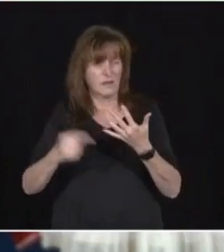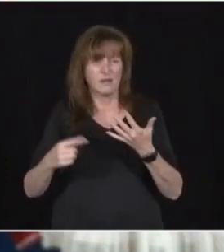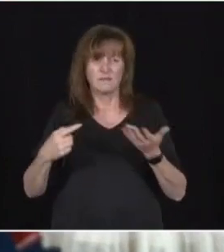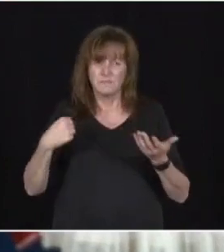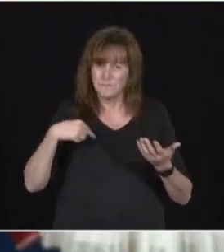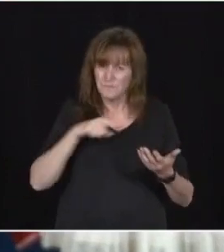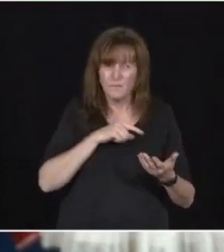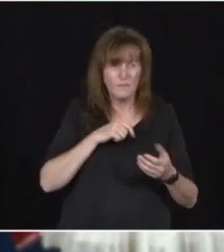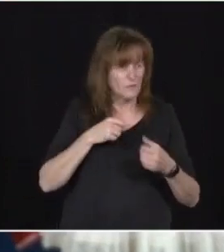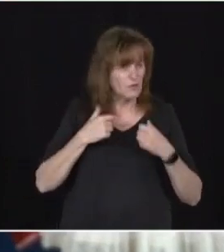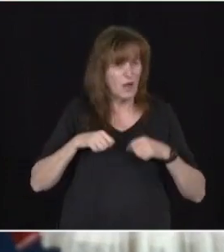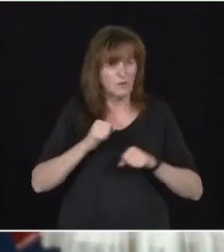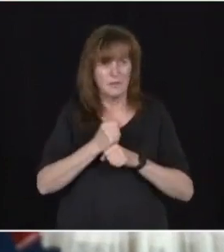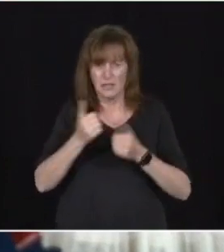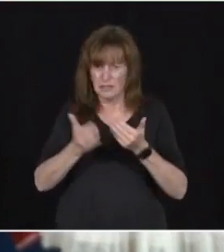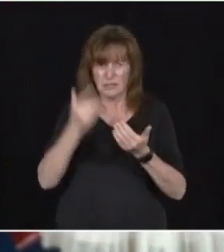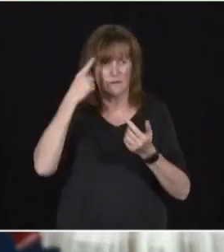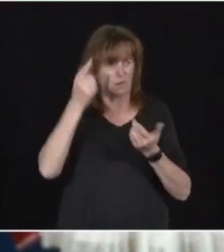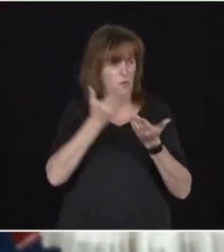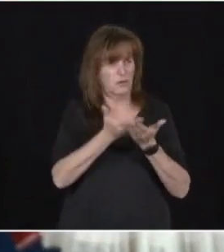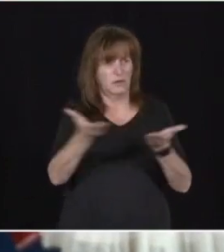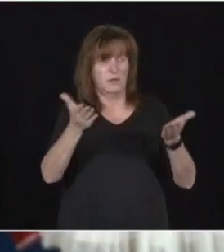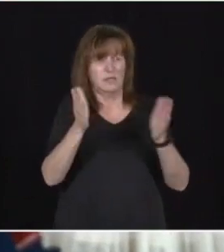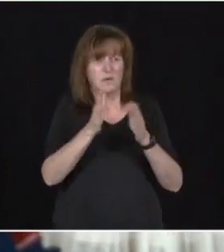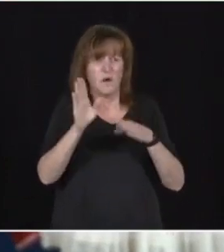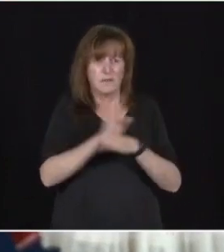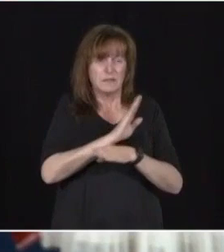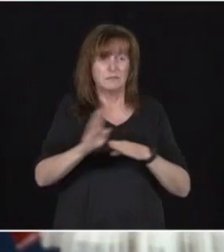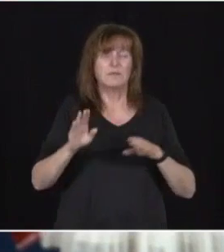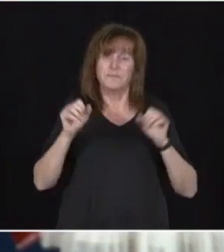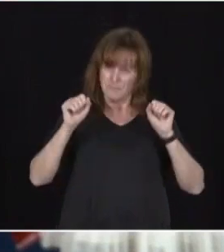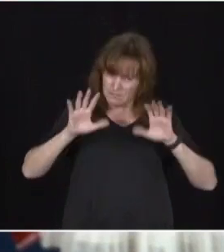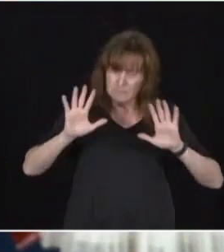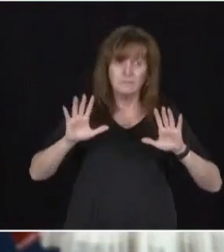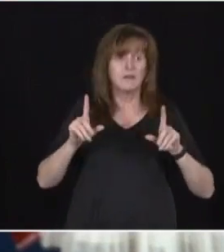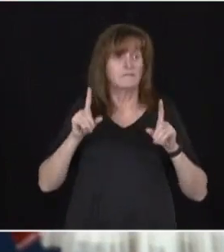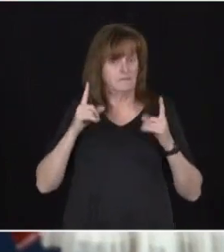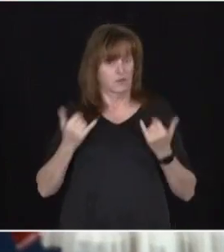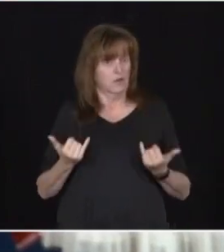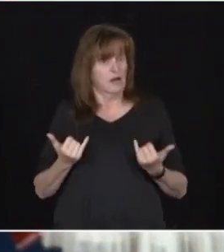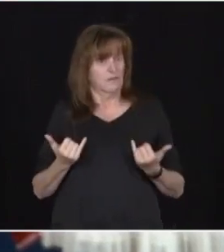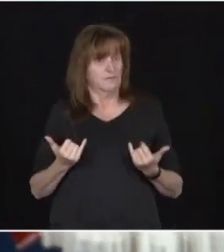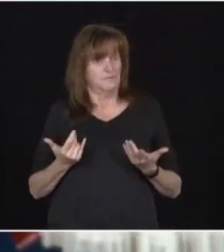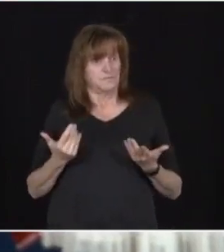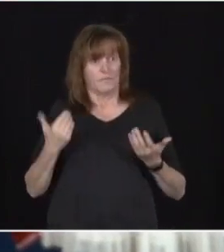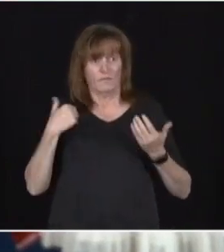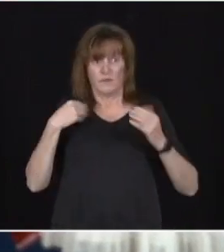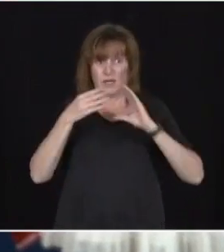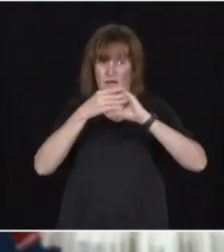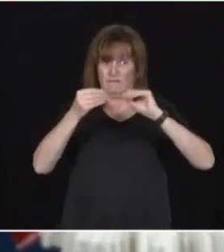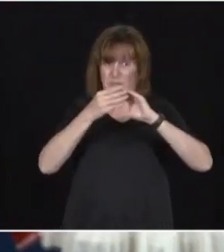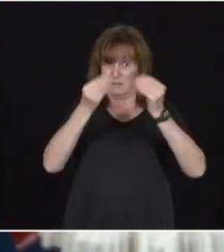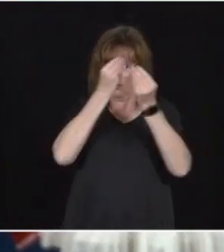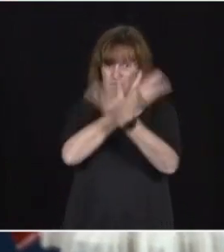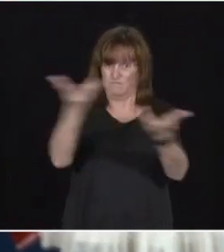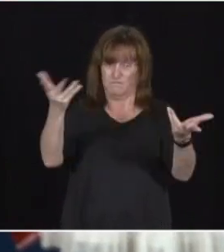off but I understand. What can we do right this second? A message to all these landlords.